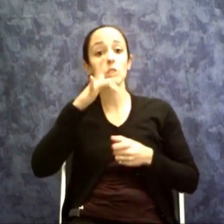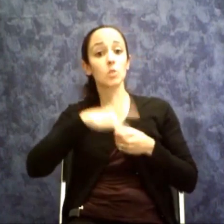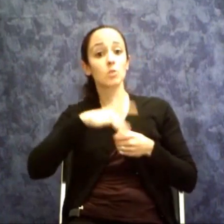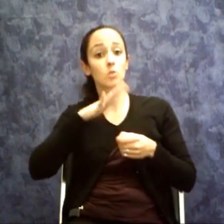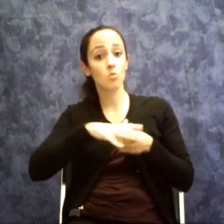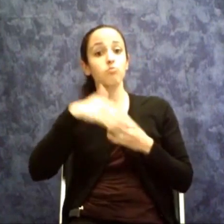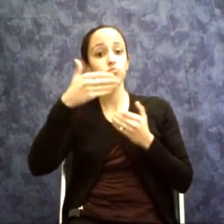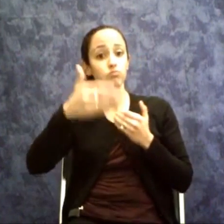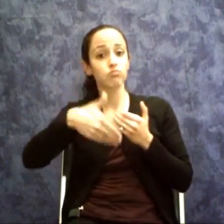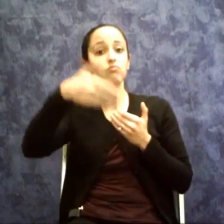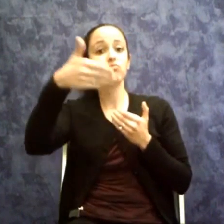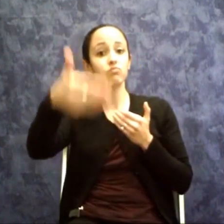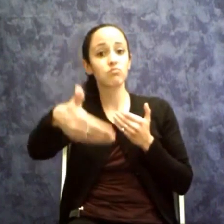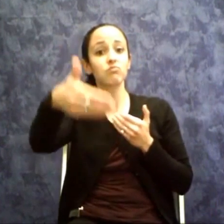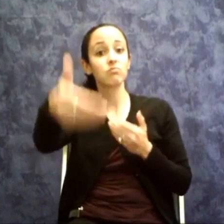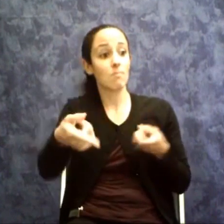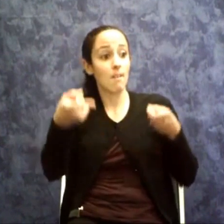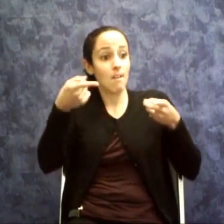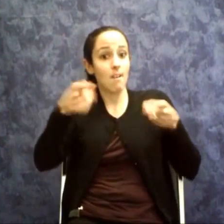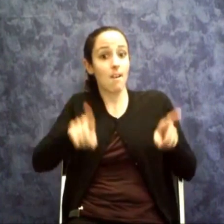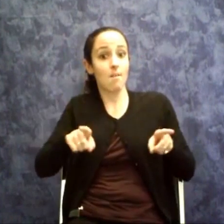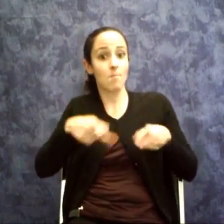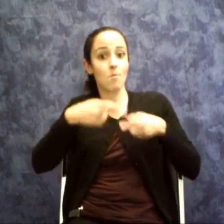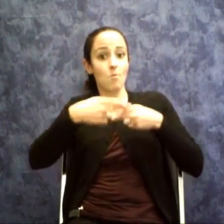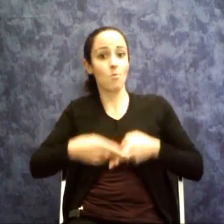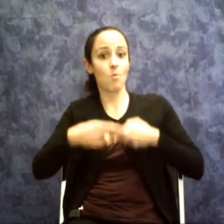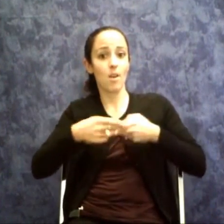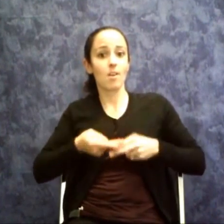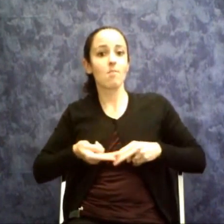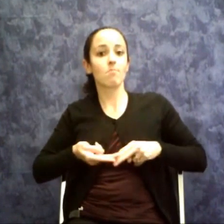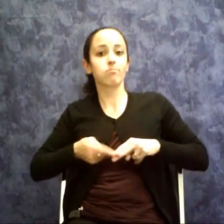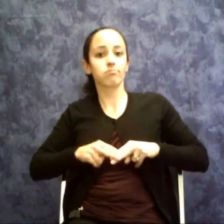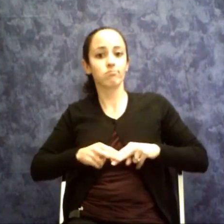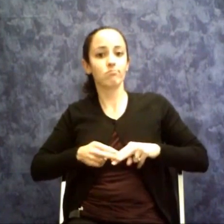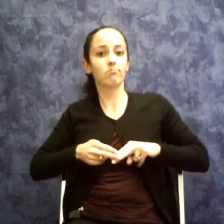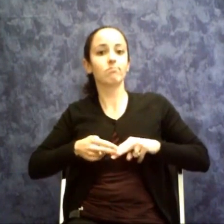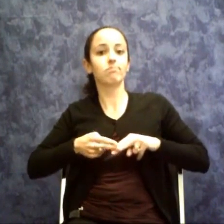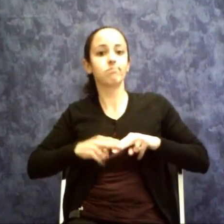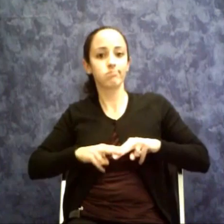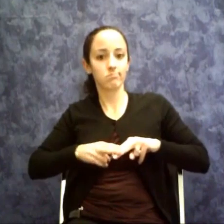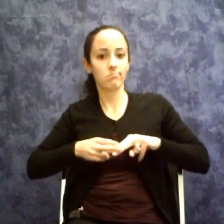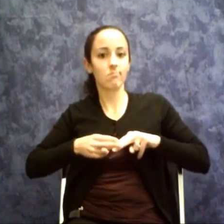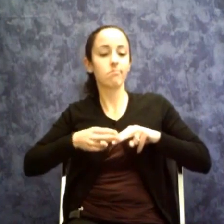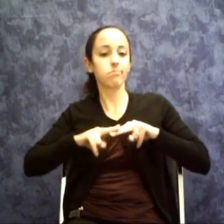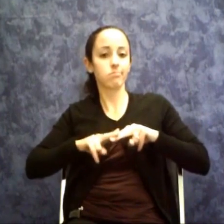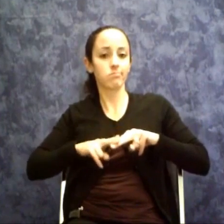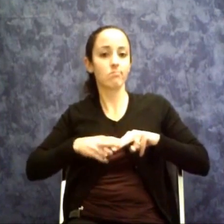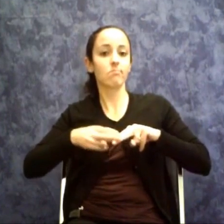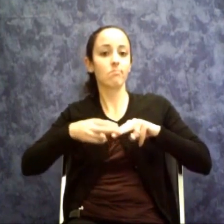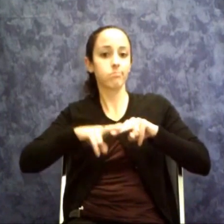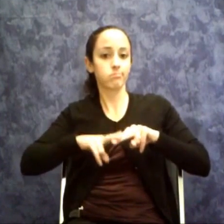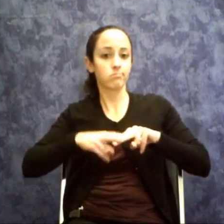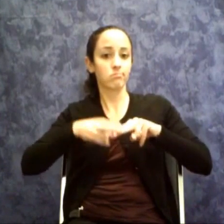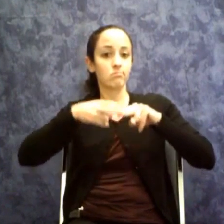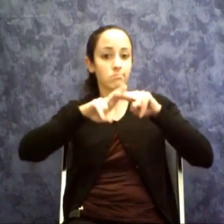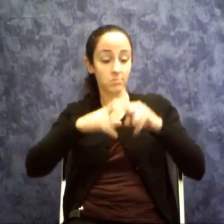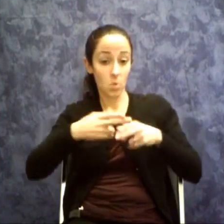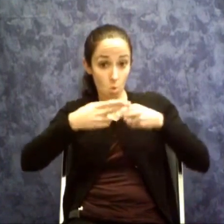People who drink soda regularly tend to gain weight over time.